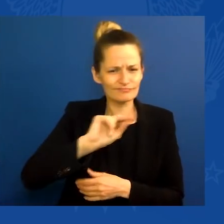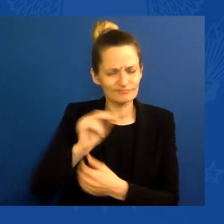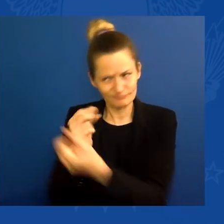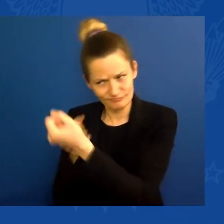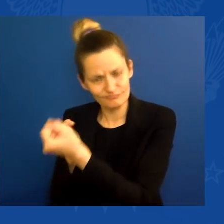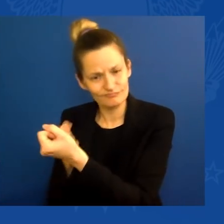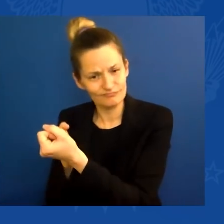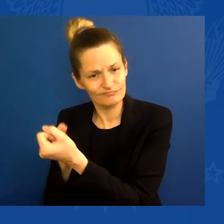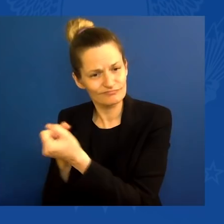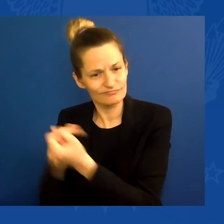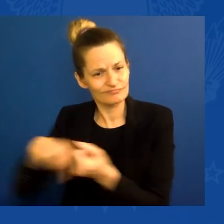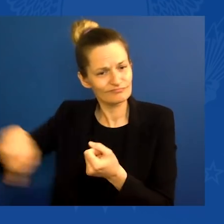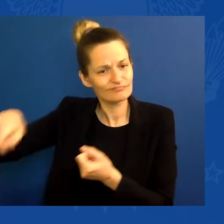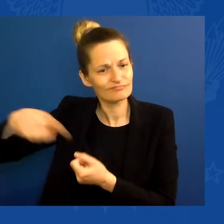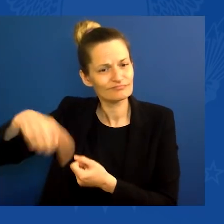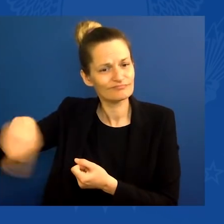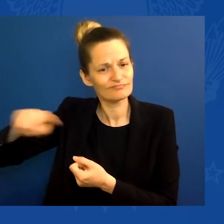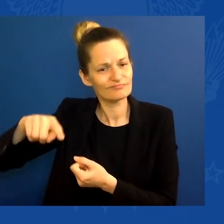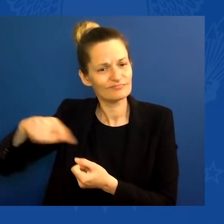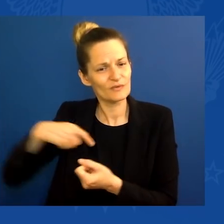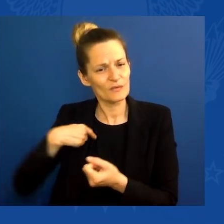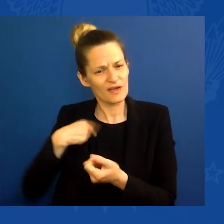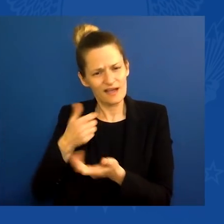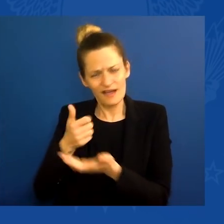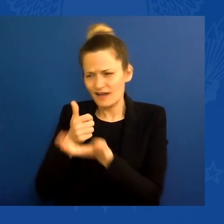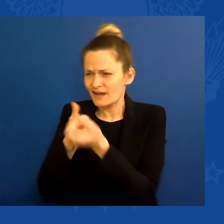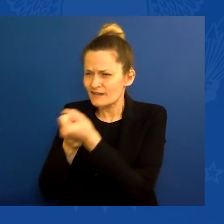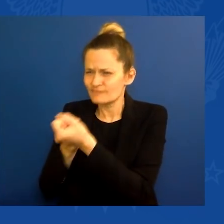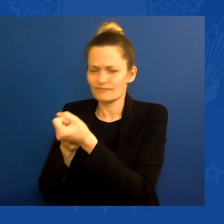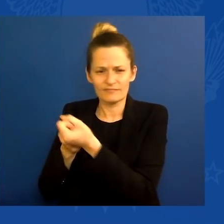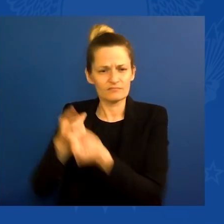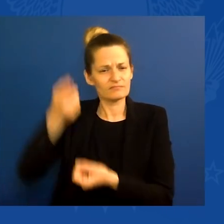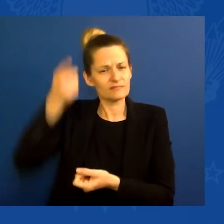protect their streets and communities today. And may God bless the United States of America.